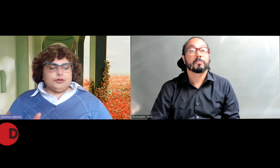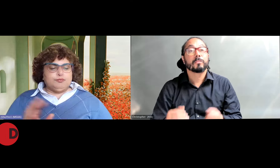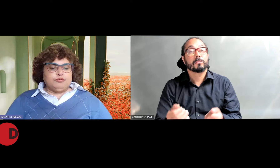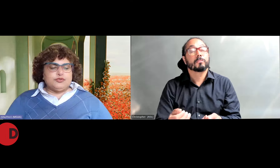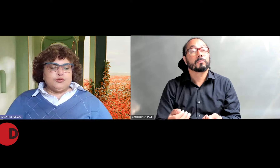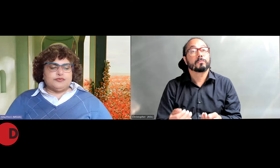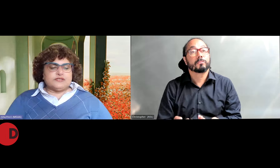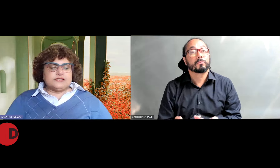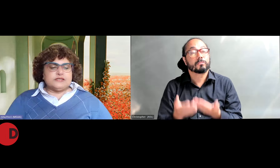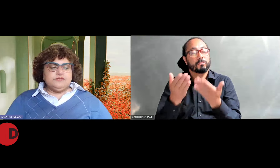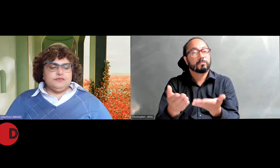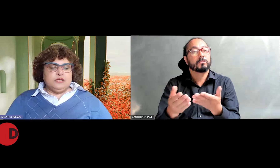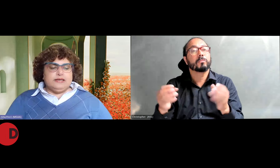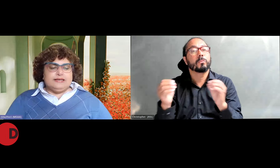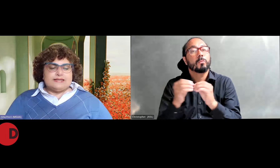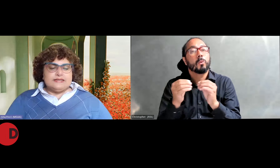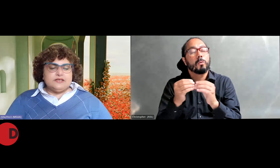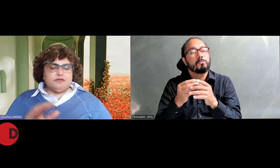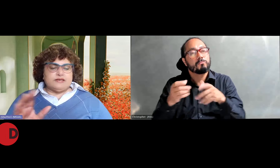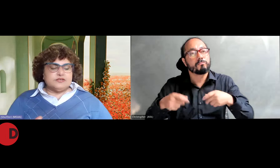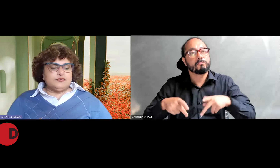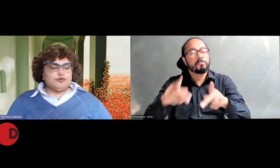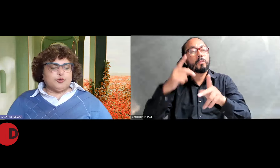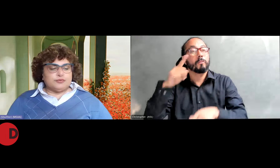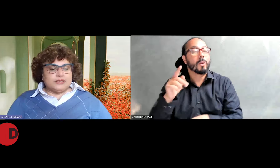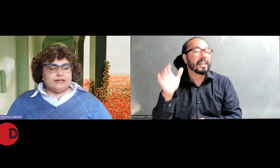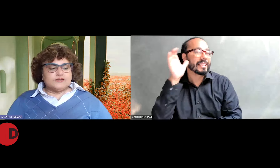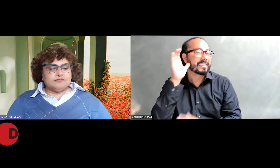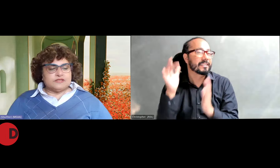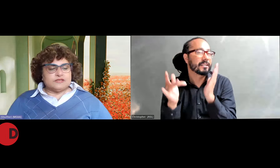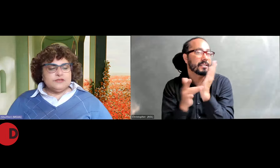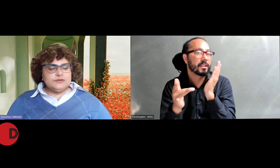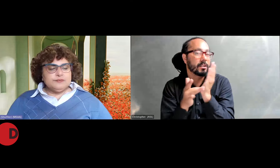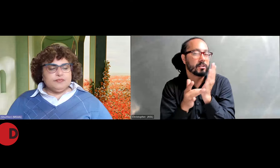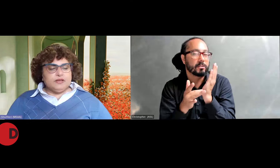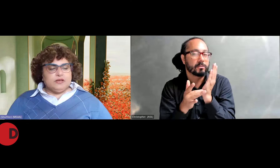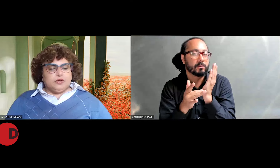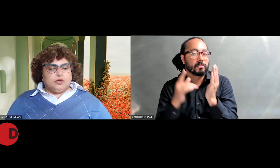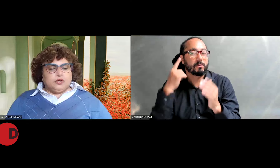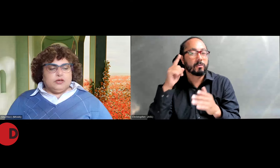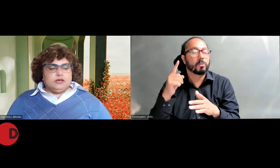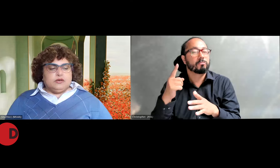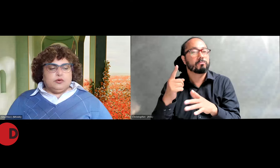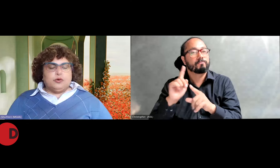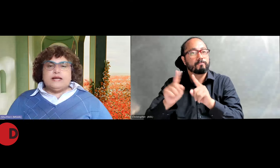for obtaining services. Organizations are required to integrate